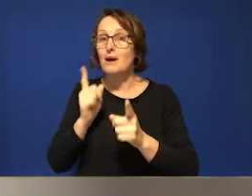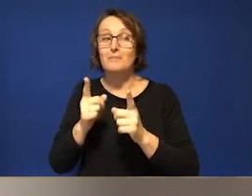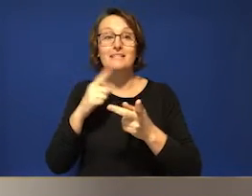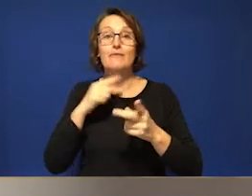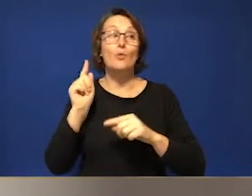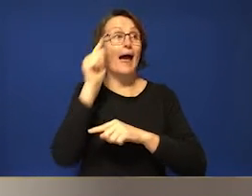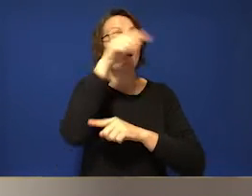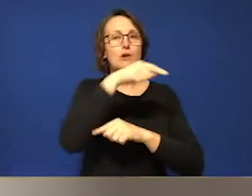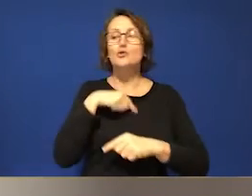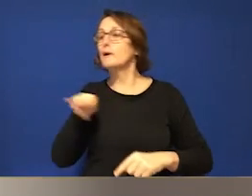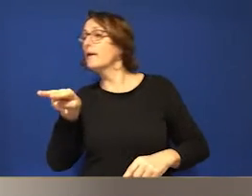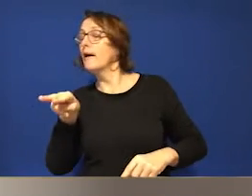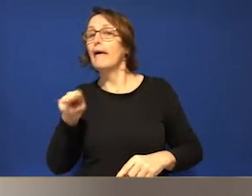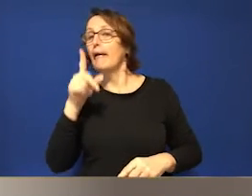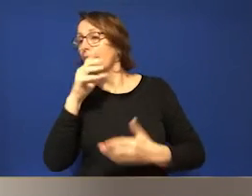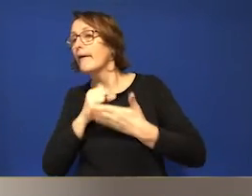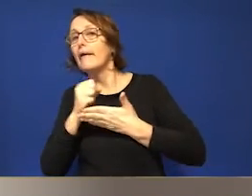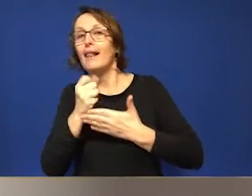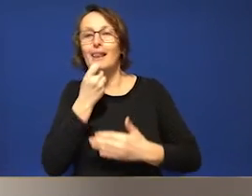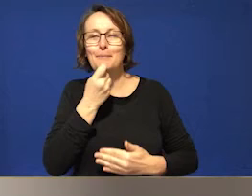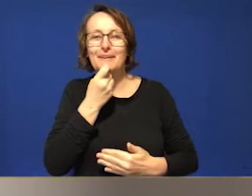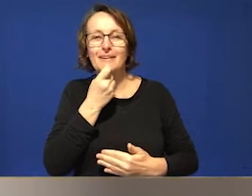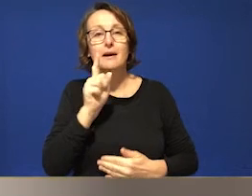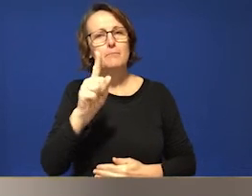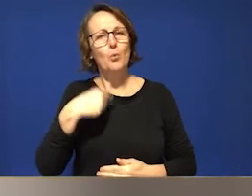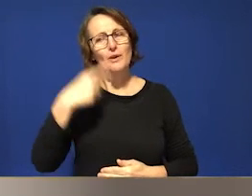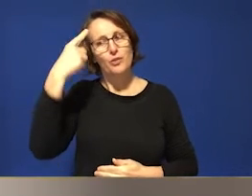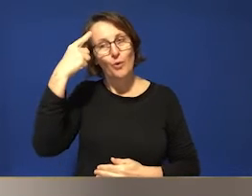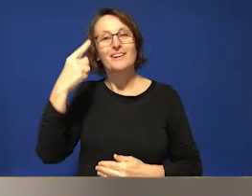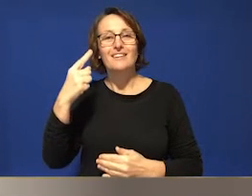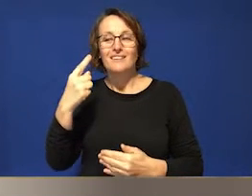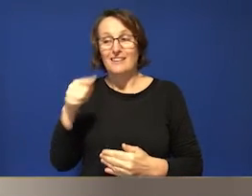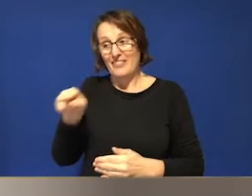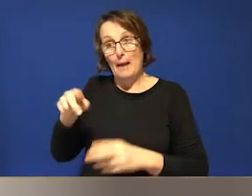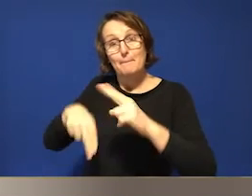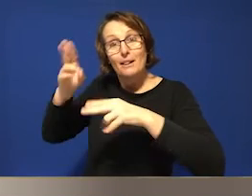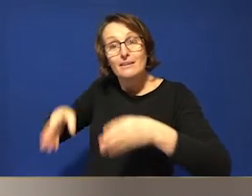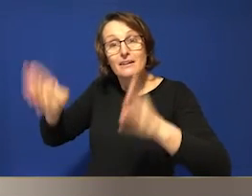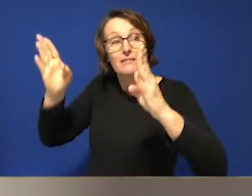And you do get glimpses of it from outside. But I guess our view was that even though people